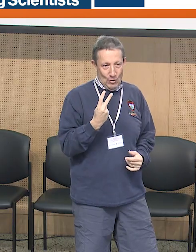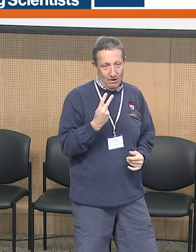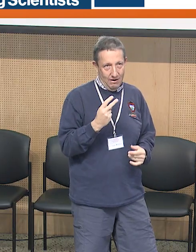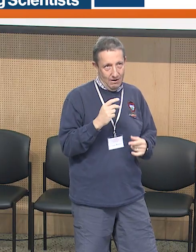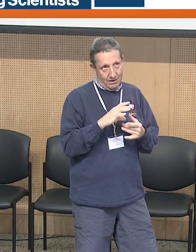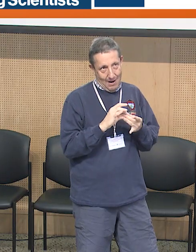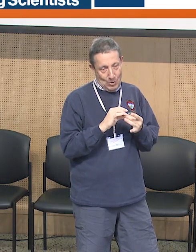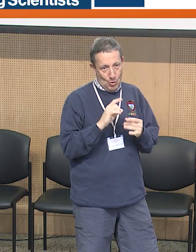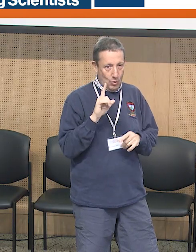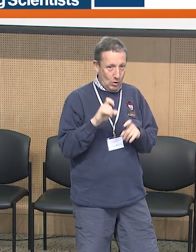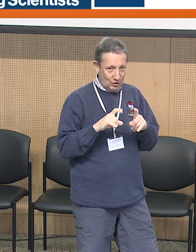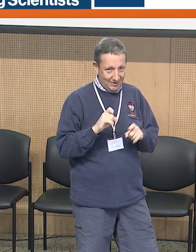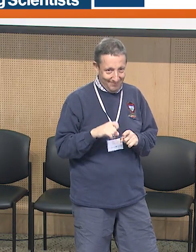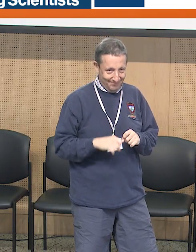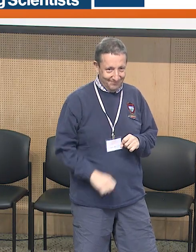I have two comments or questions...